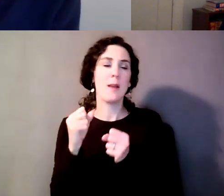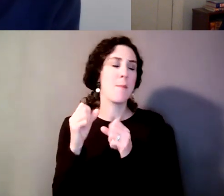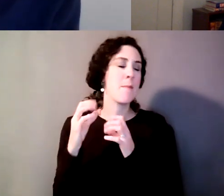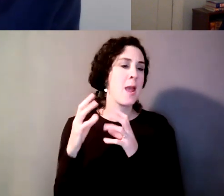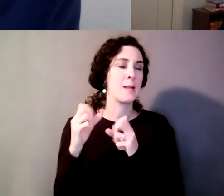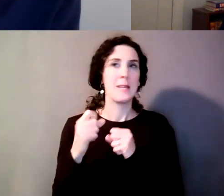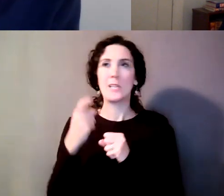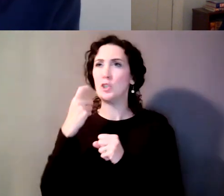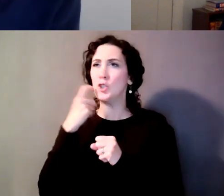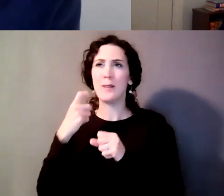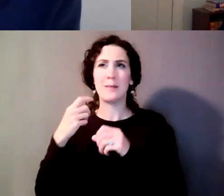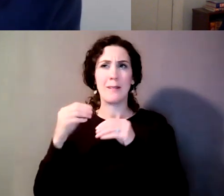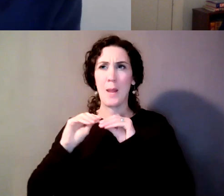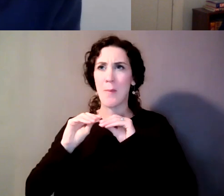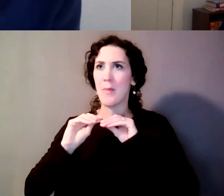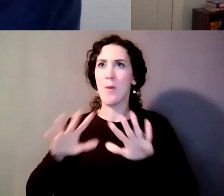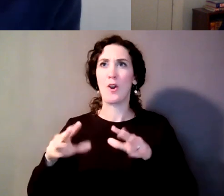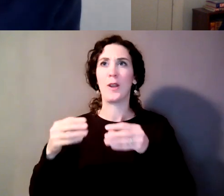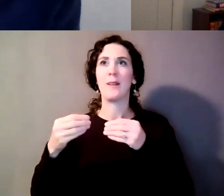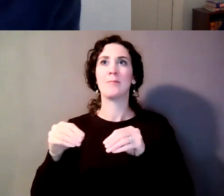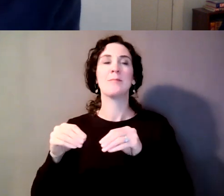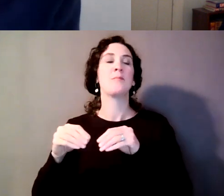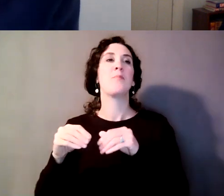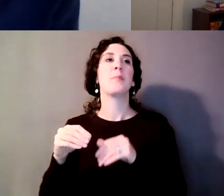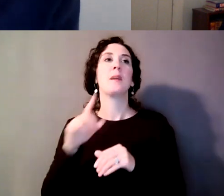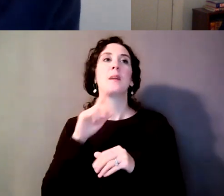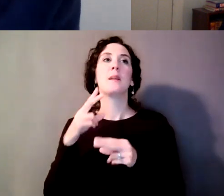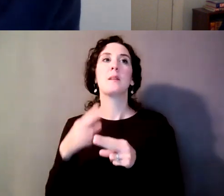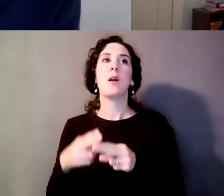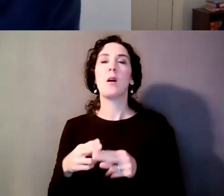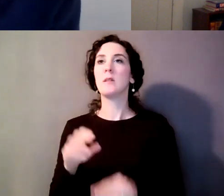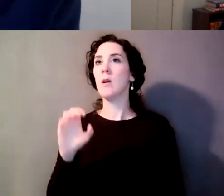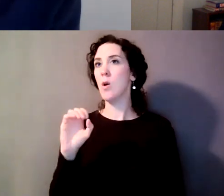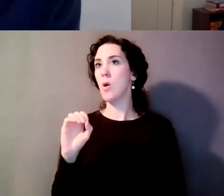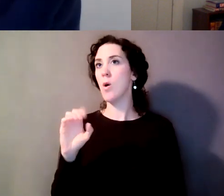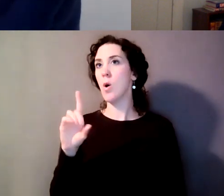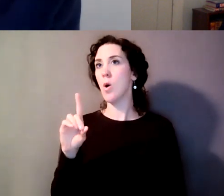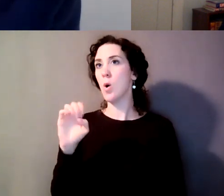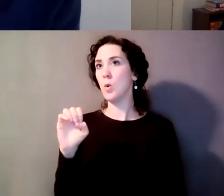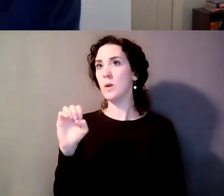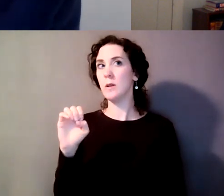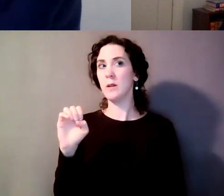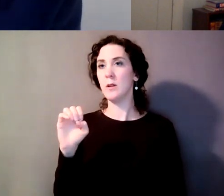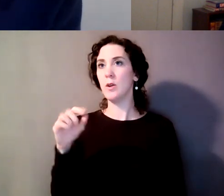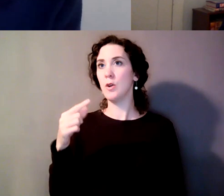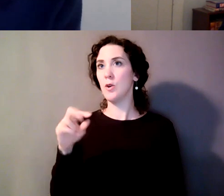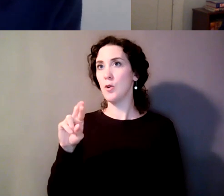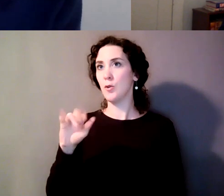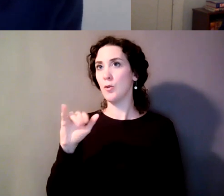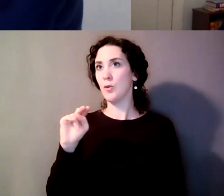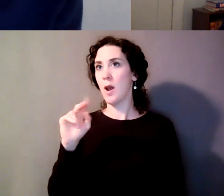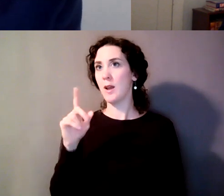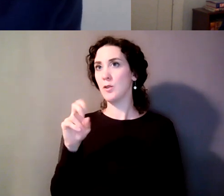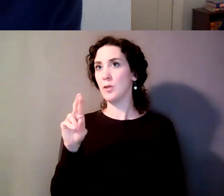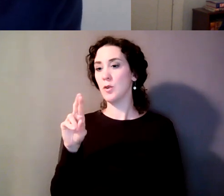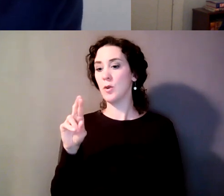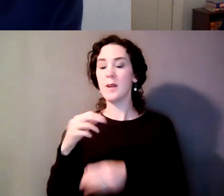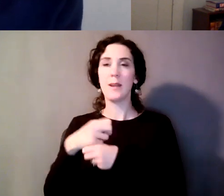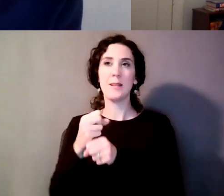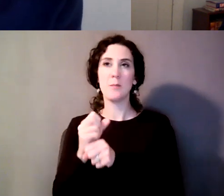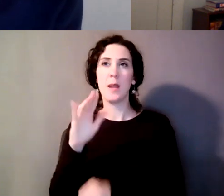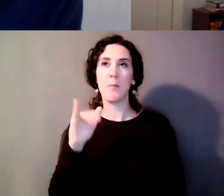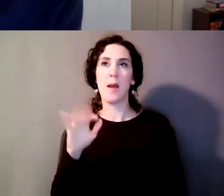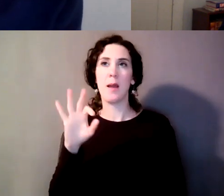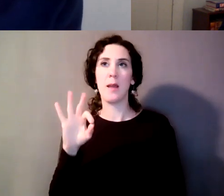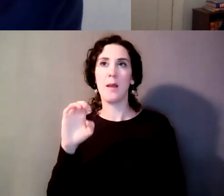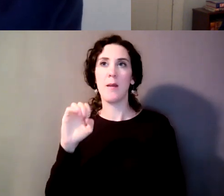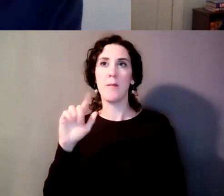came on the market. It's called the Ode grinder made by fellow,